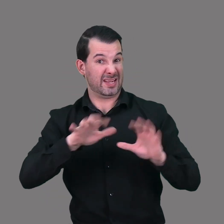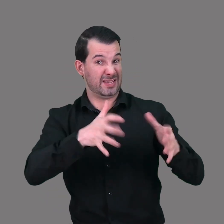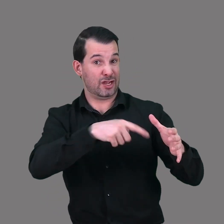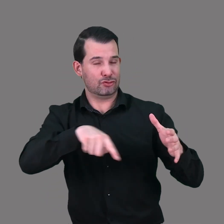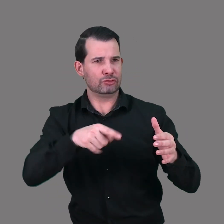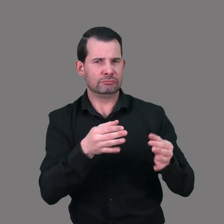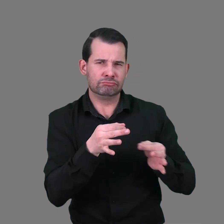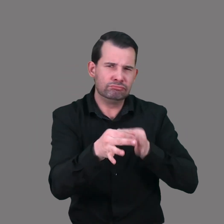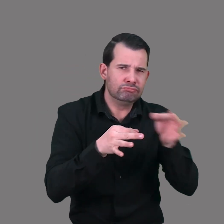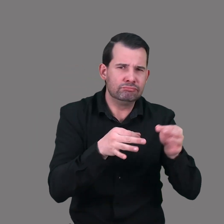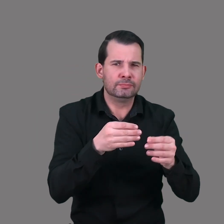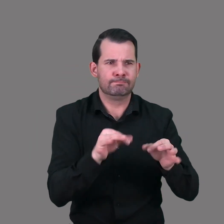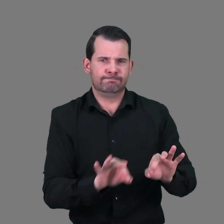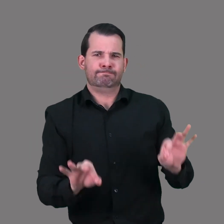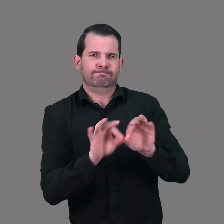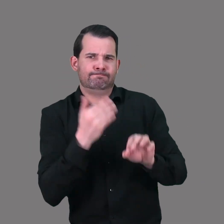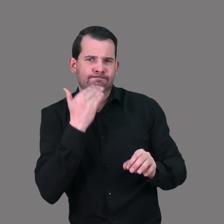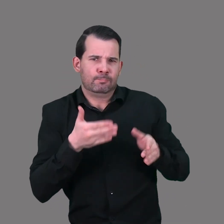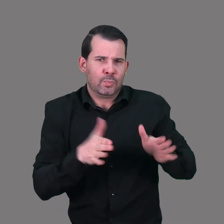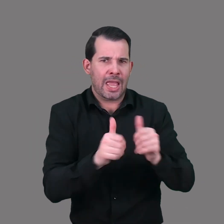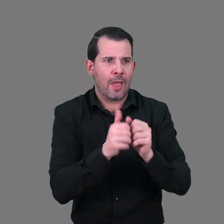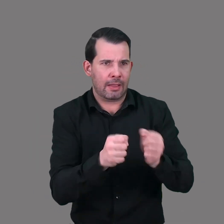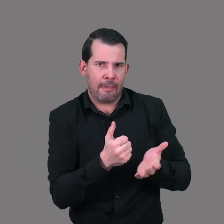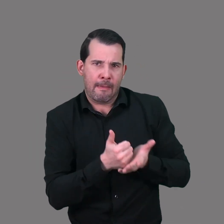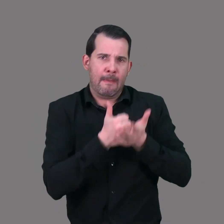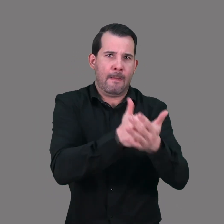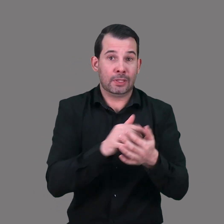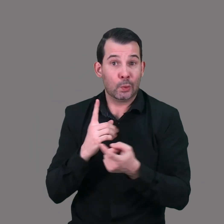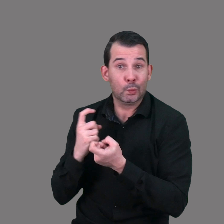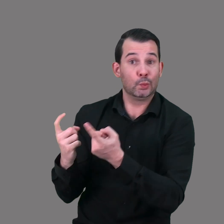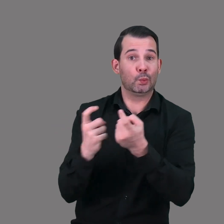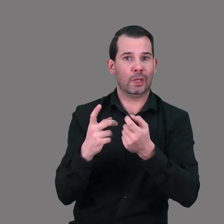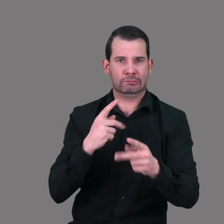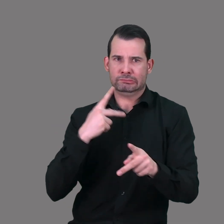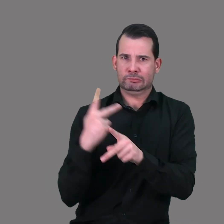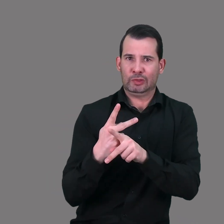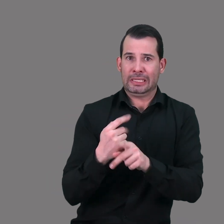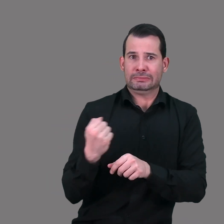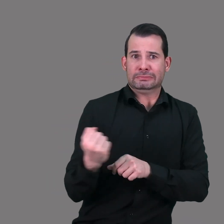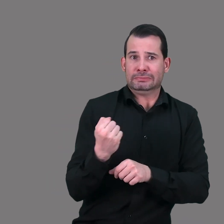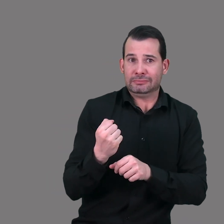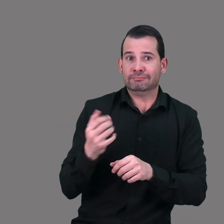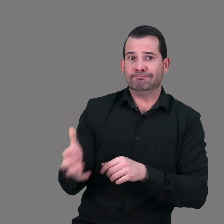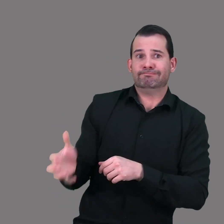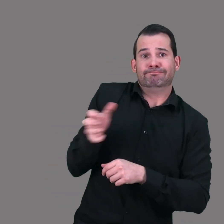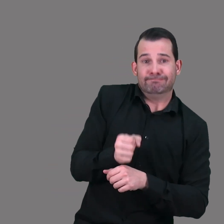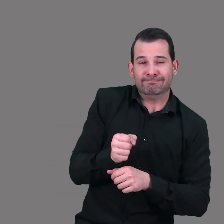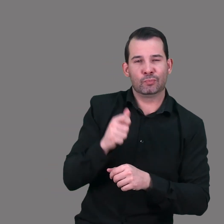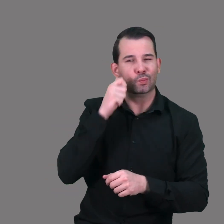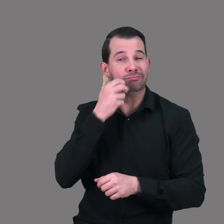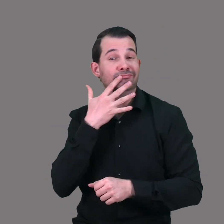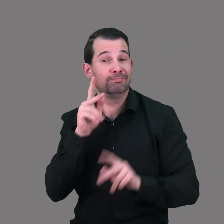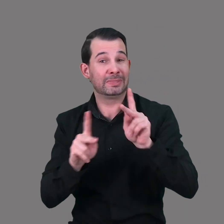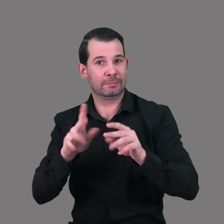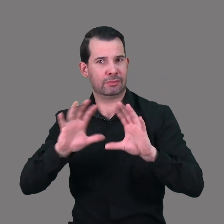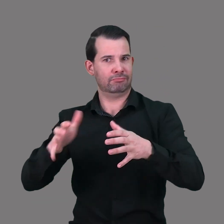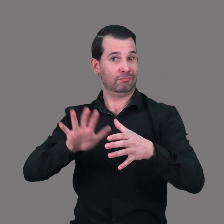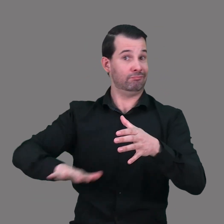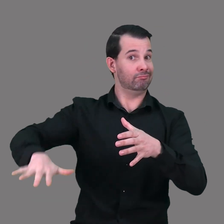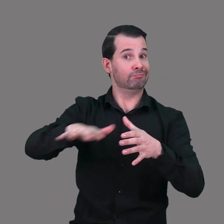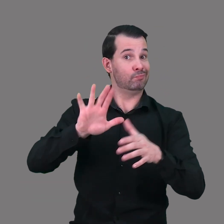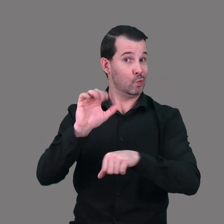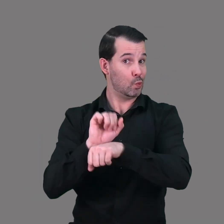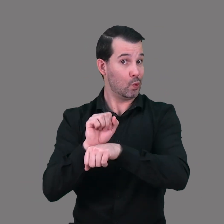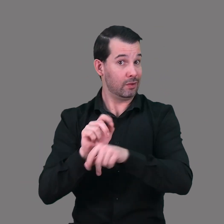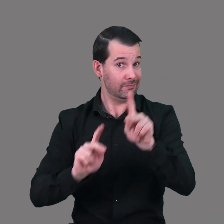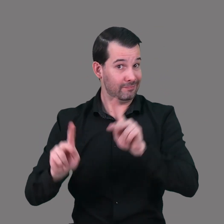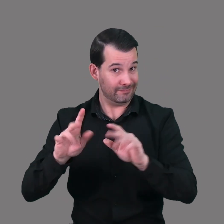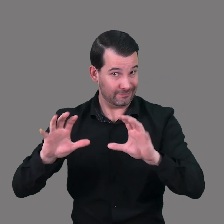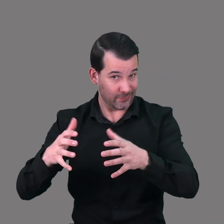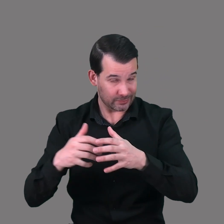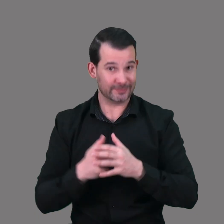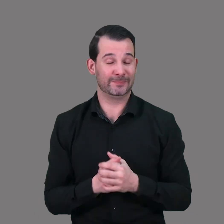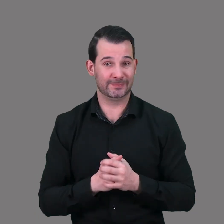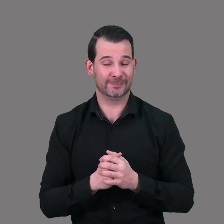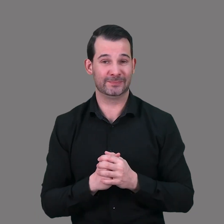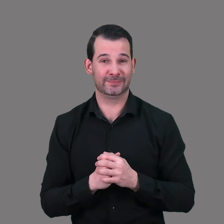sector, meaningful ways to help them recruit and retain racialized people in their workforces.